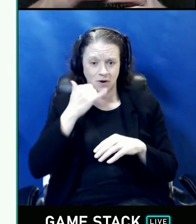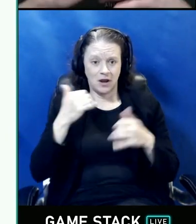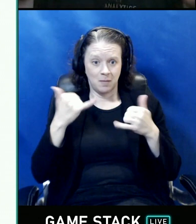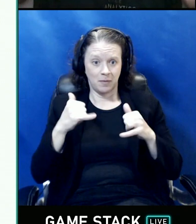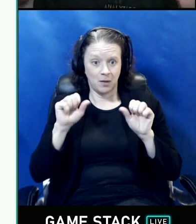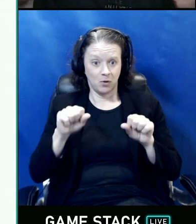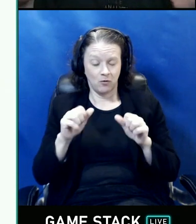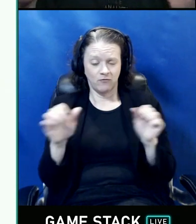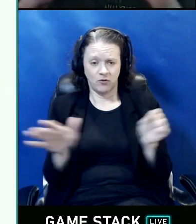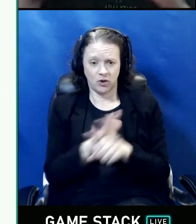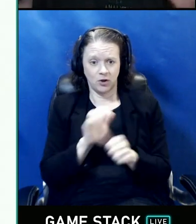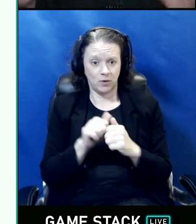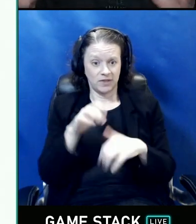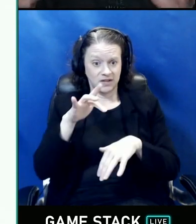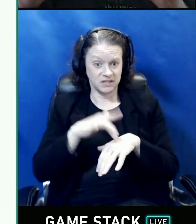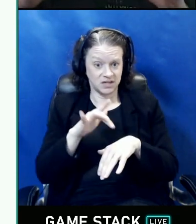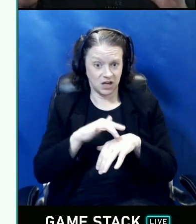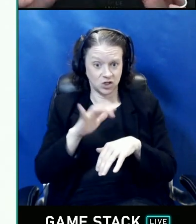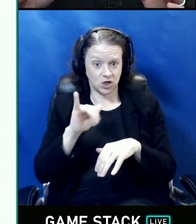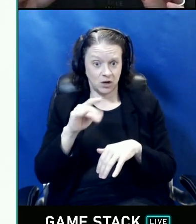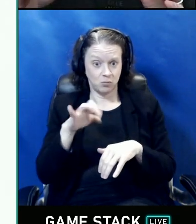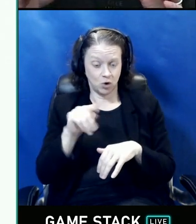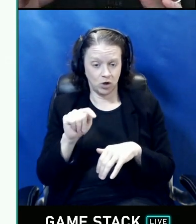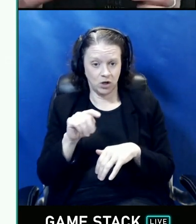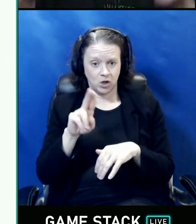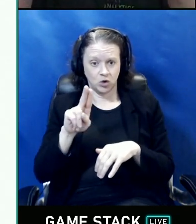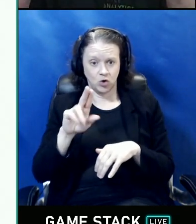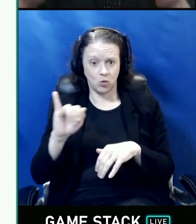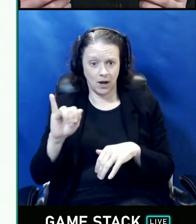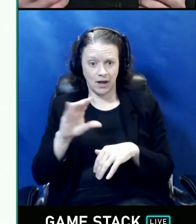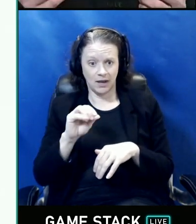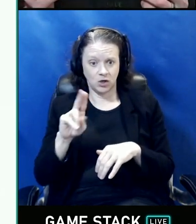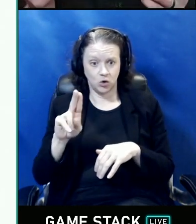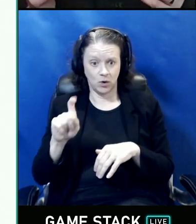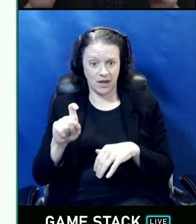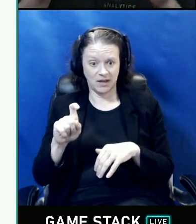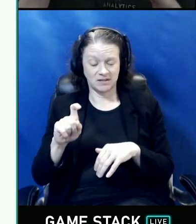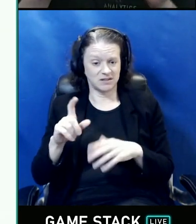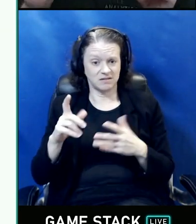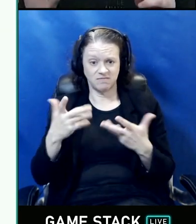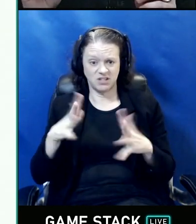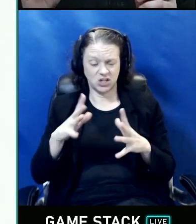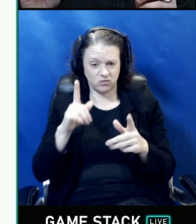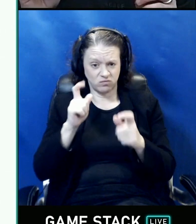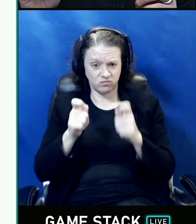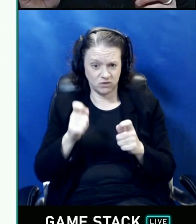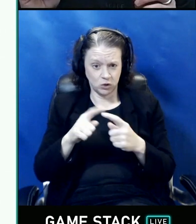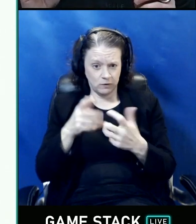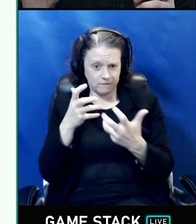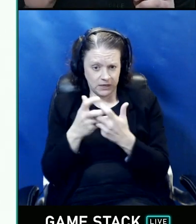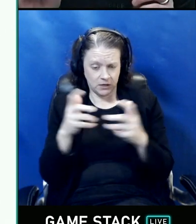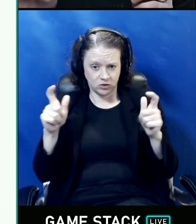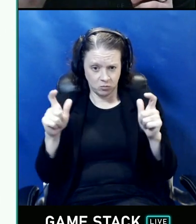UI and UX rescaled to fit the smaller screen, and fat fingers, and custom assets to have a